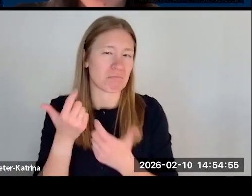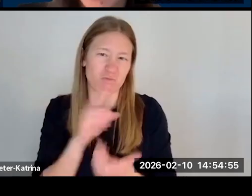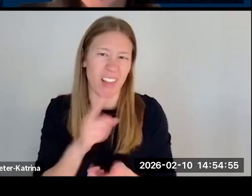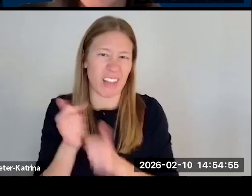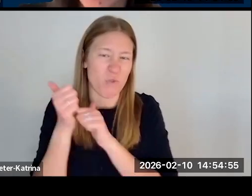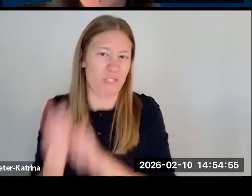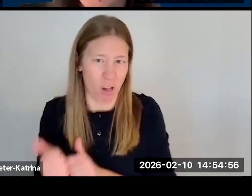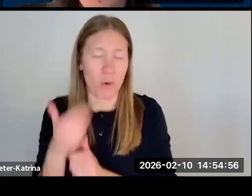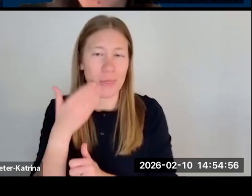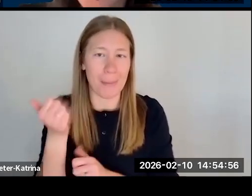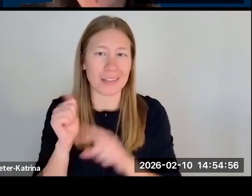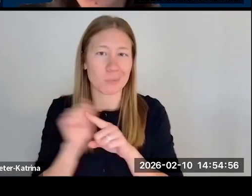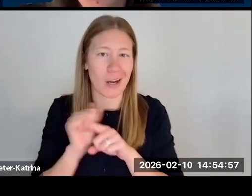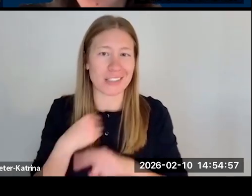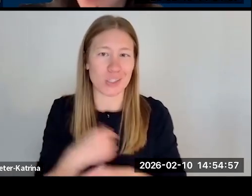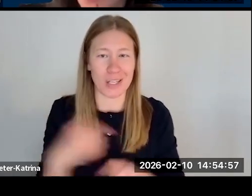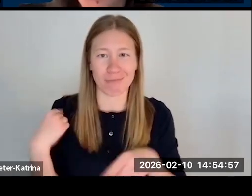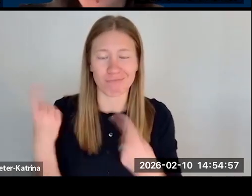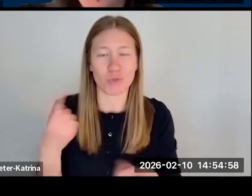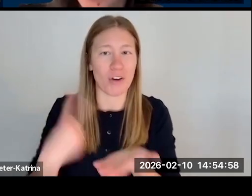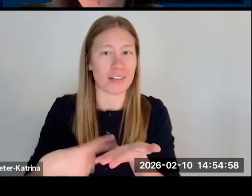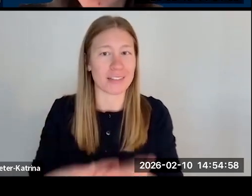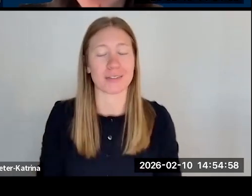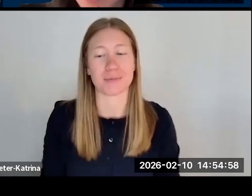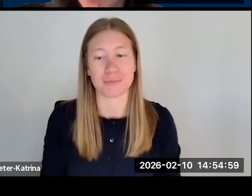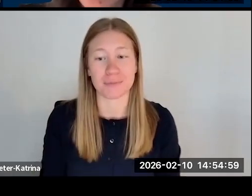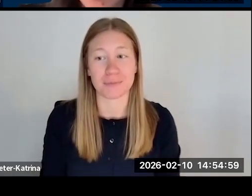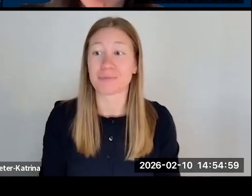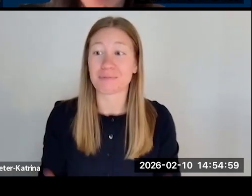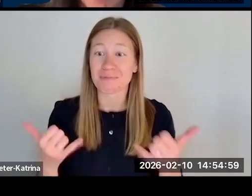Okay, so that is all for our Google Docs demo.